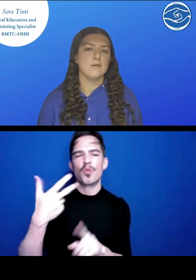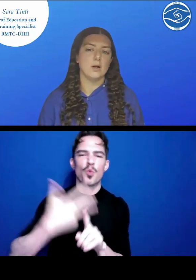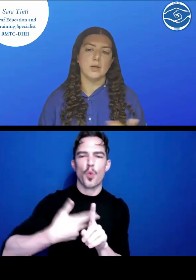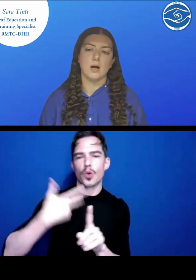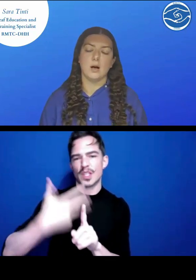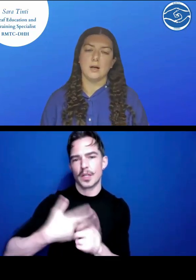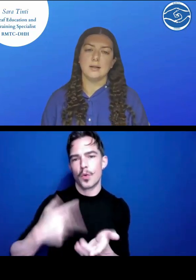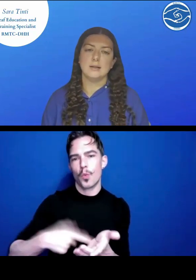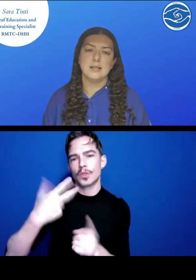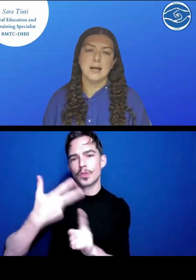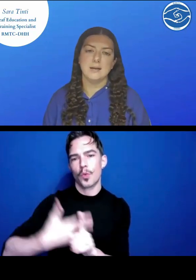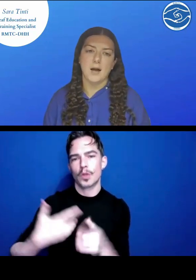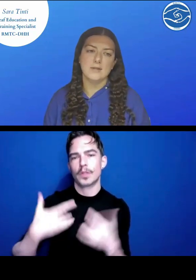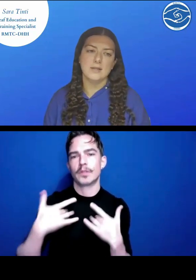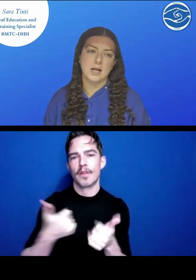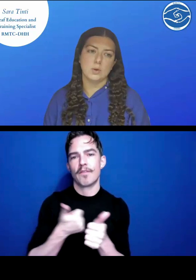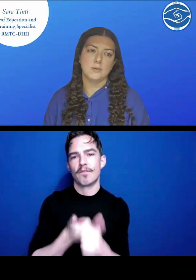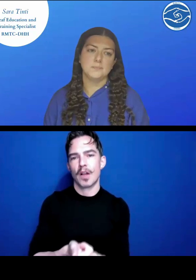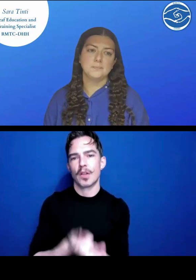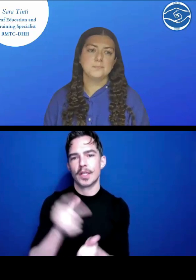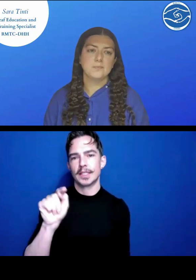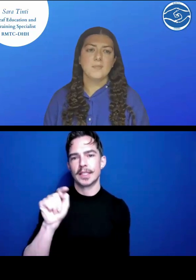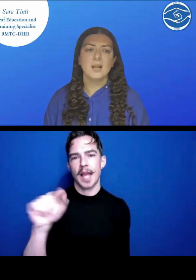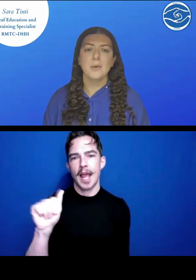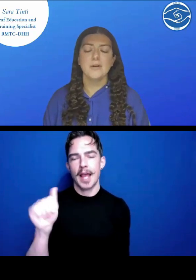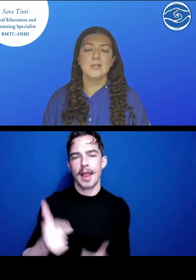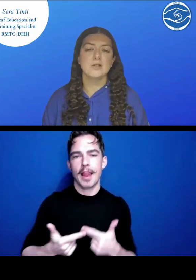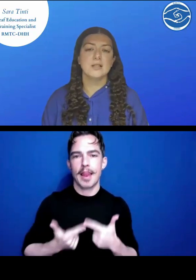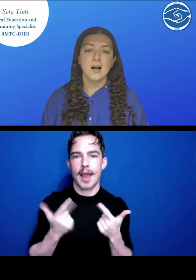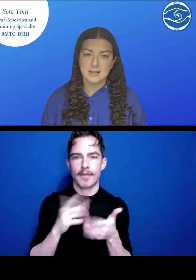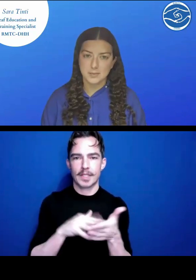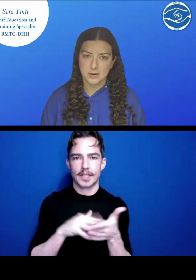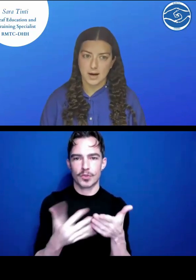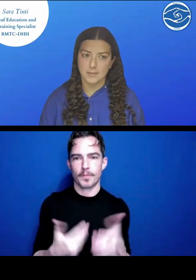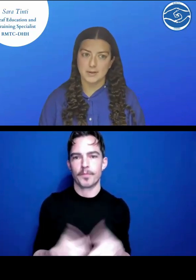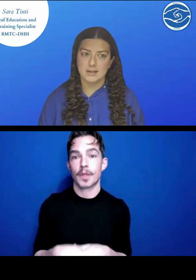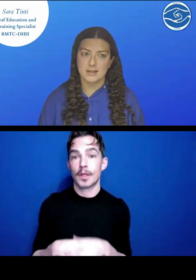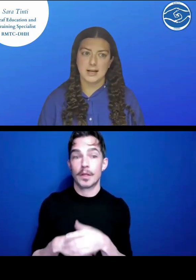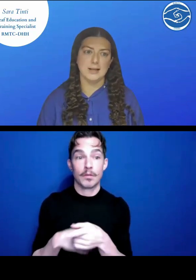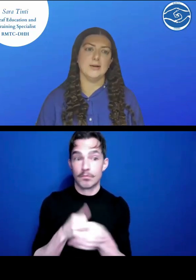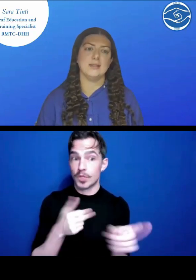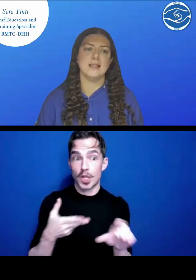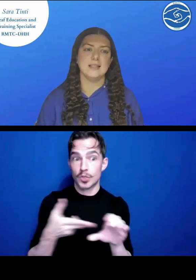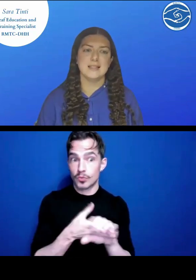Kind of following our TA-Live! schedule. But if you guys are not subscribed to Tech Notes,